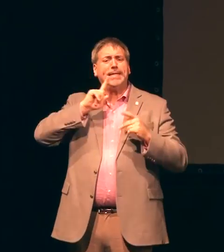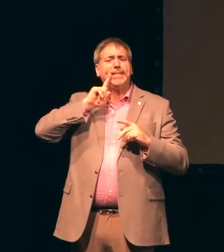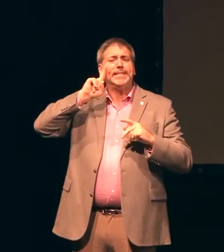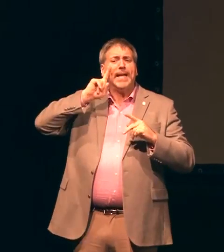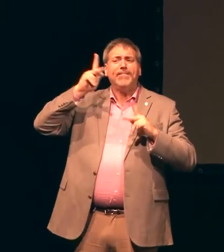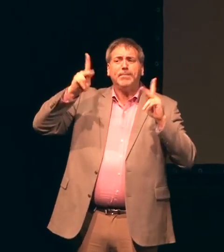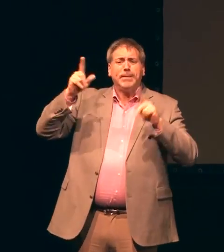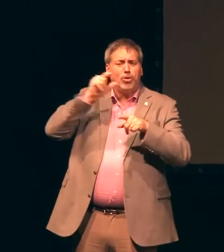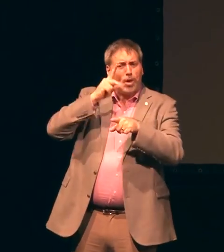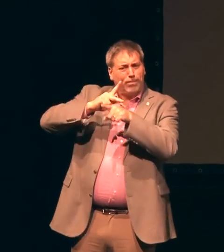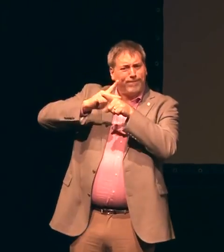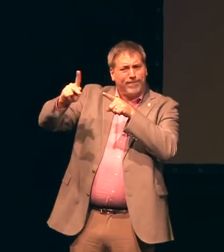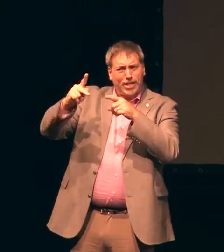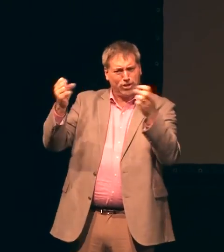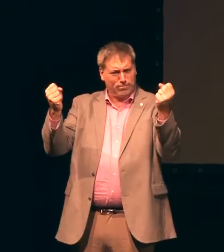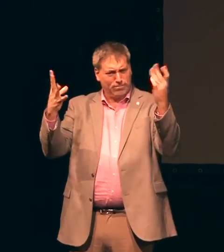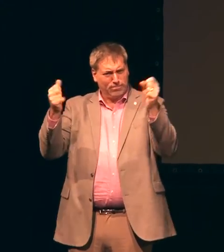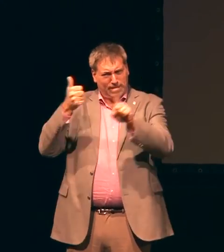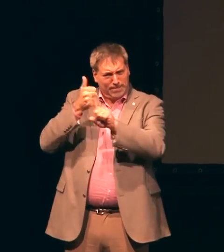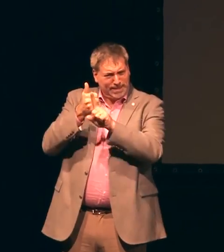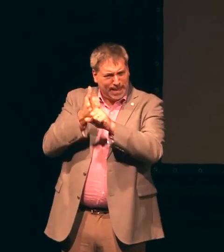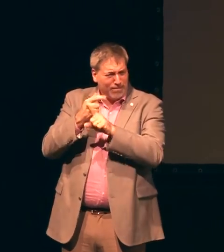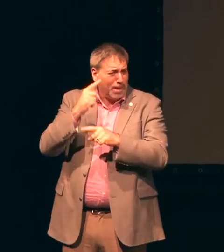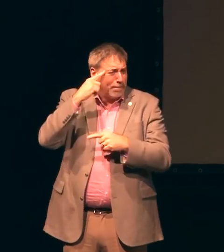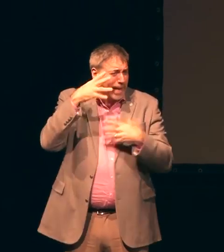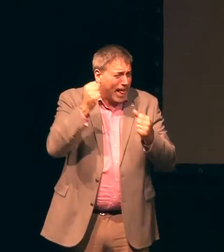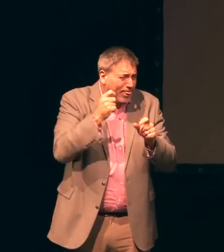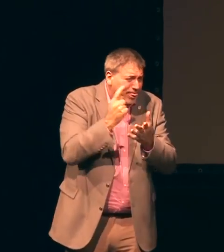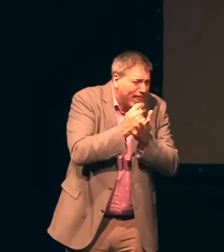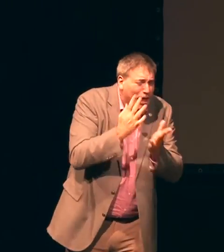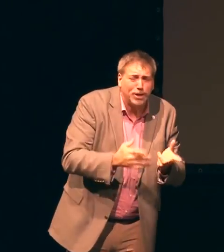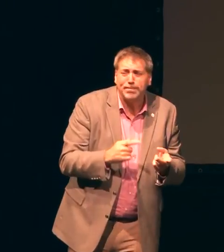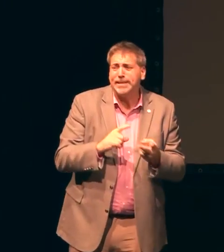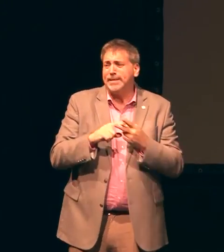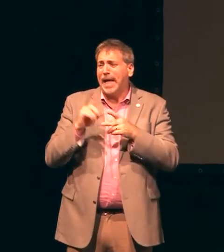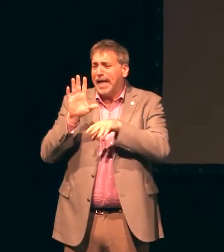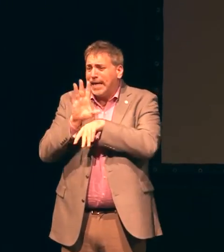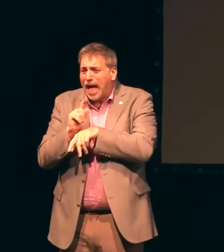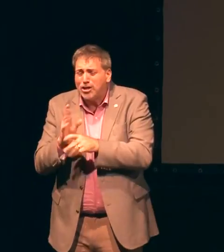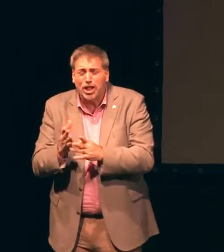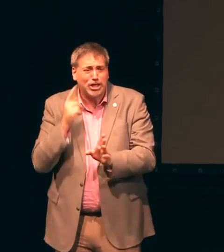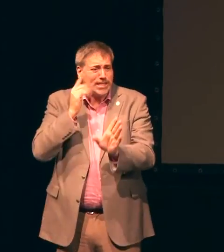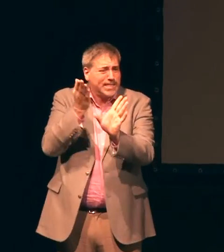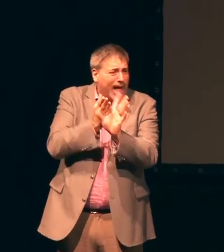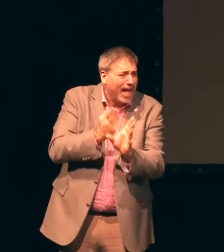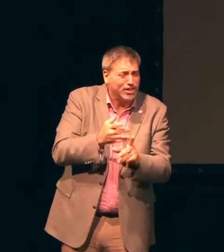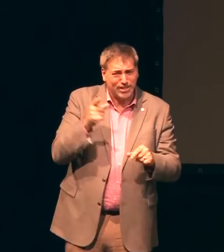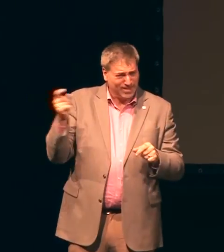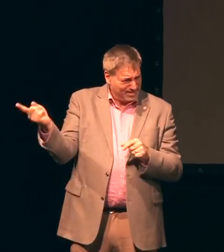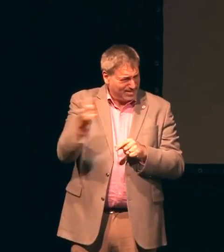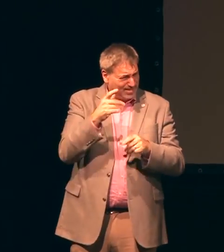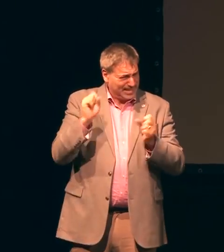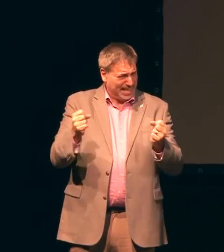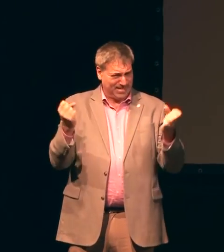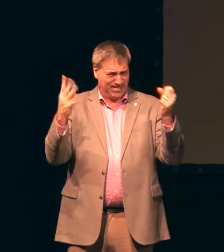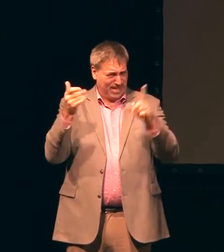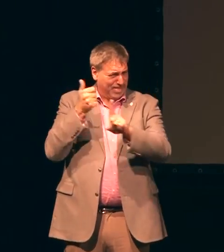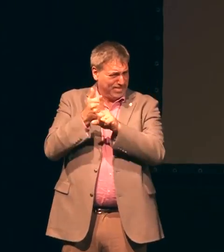about the fact that many Deaf people who are professionals and sign them selves, they're therapists, counselors, psychologists, some of